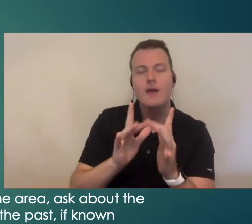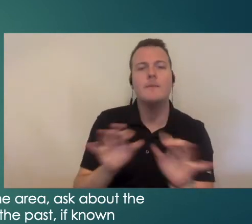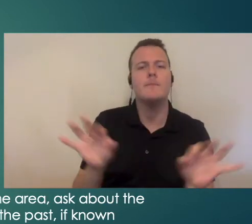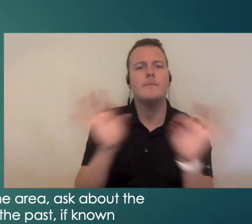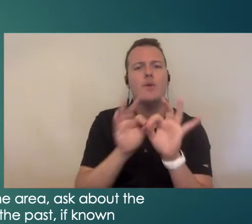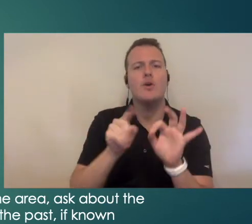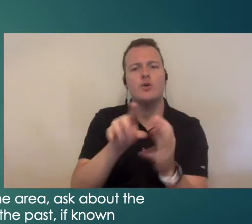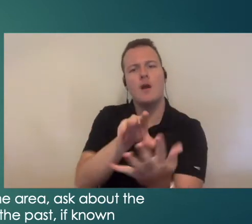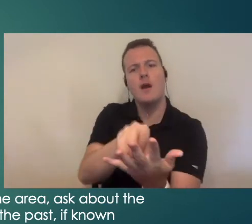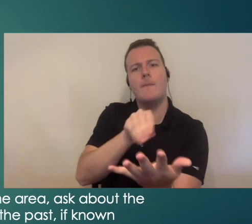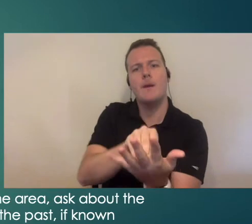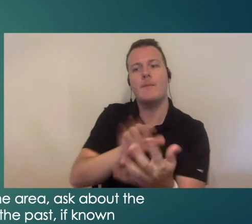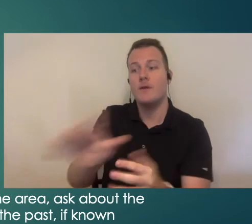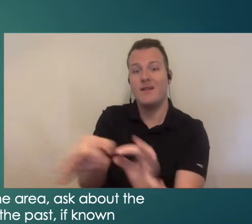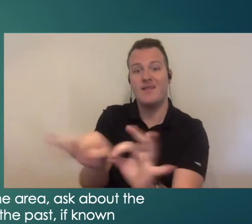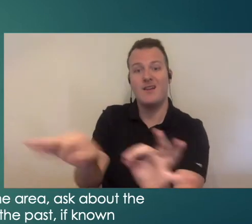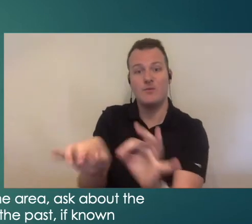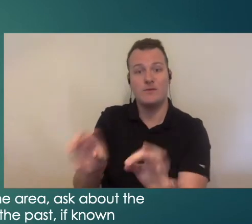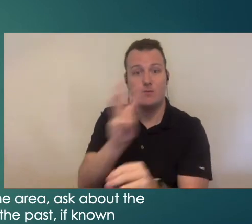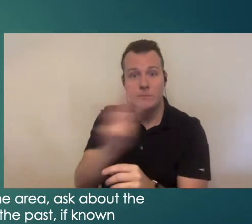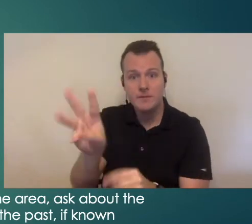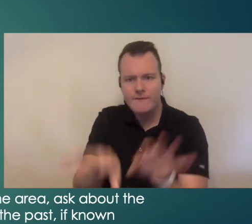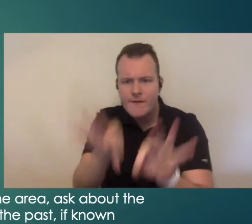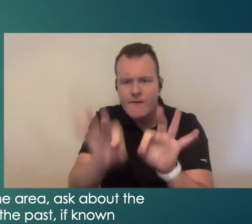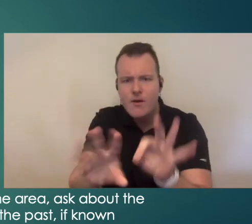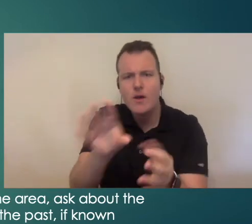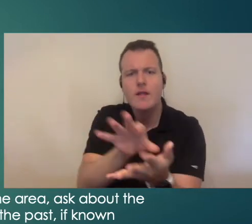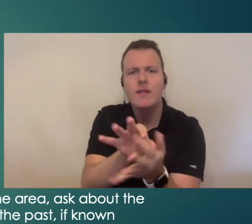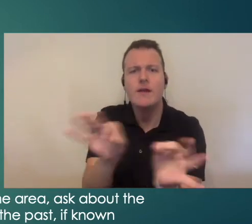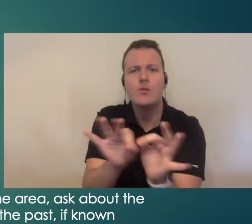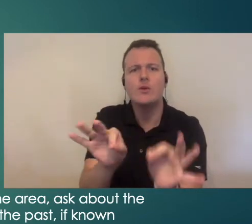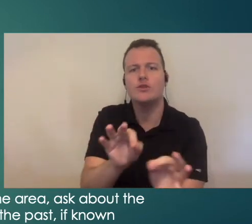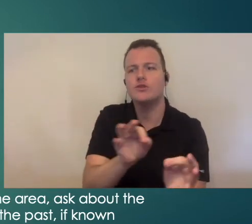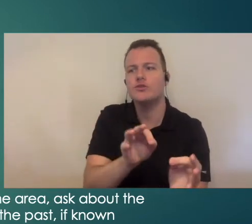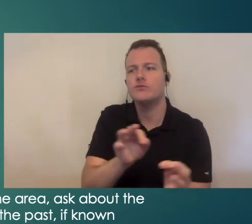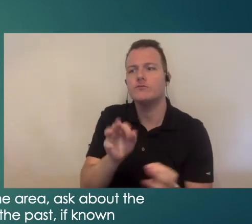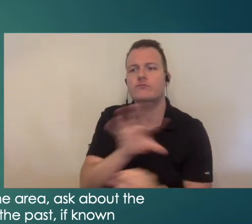language that you see on their website during your interview. So some examples